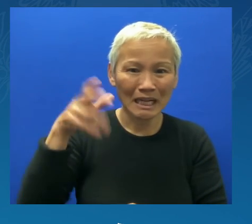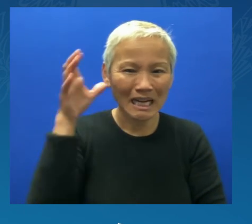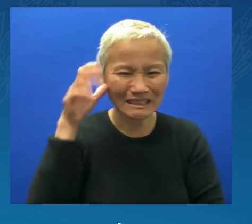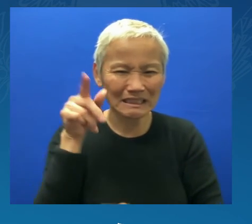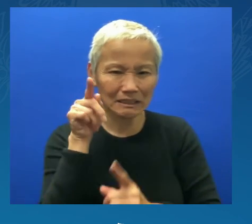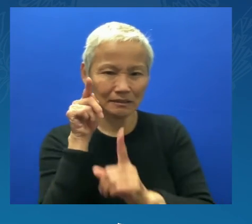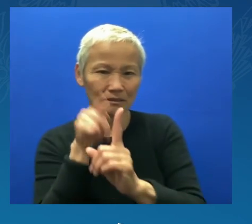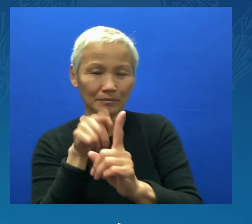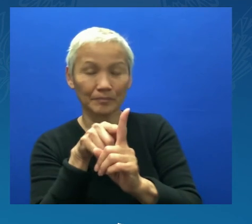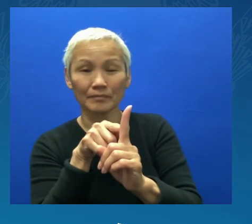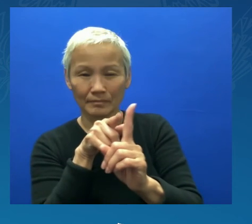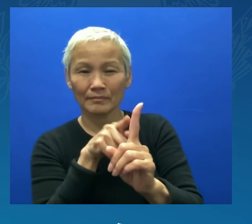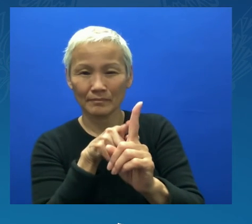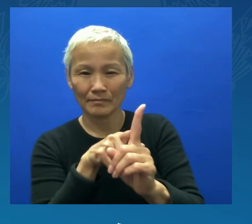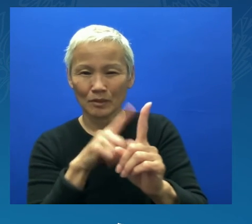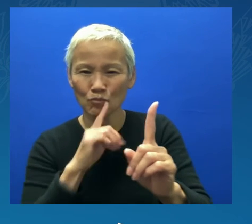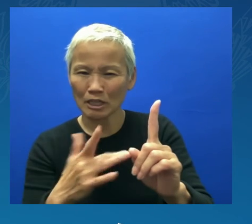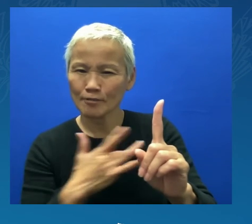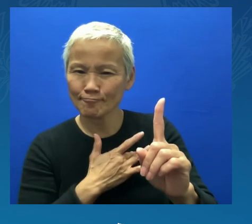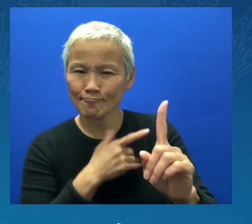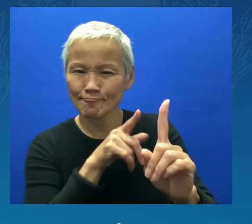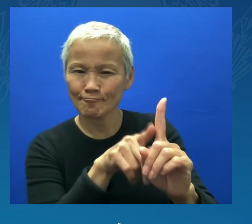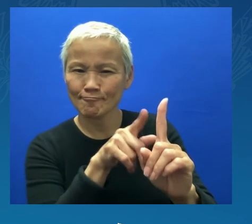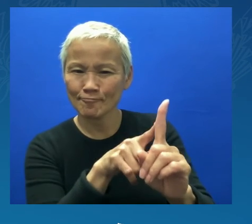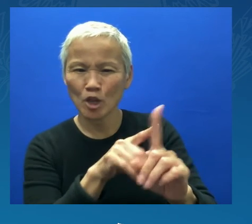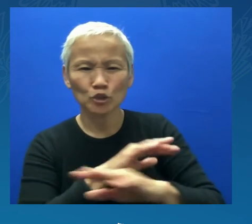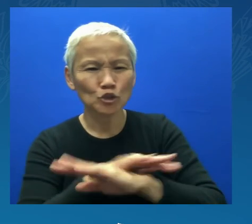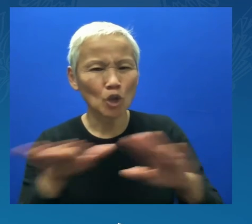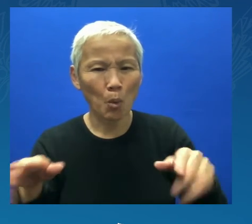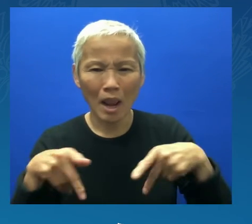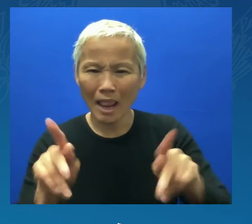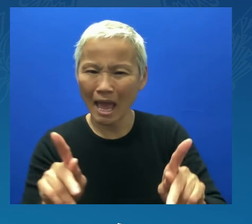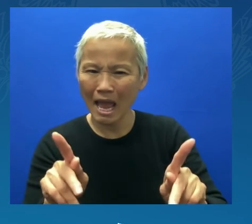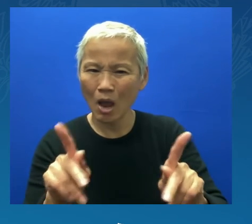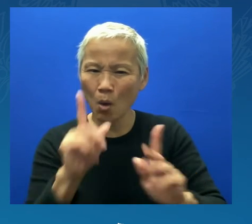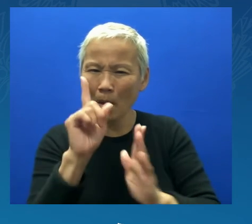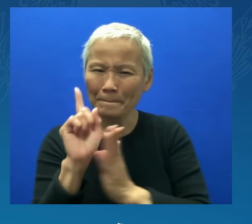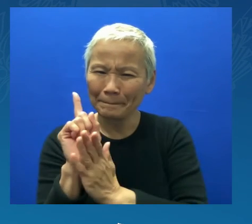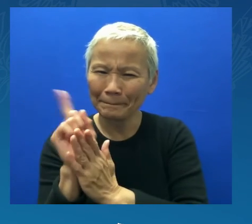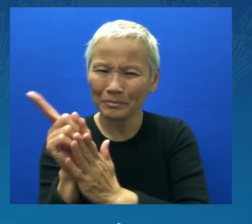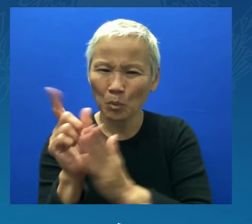Don't let a second go by without fighting to protect women